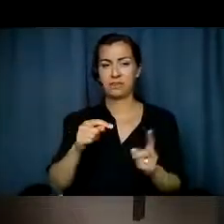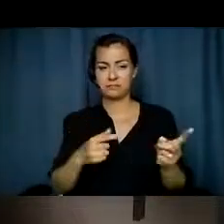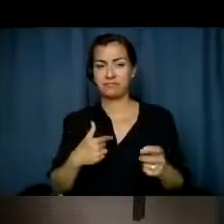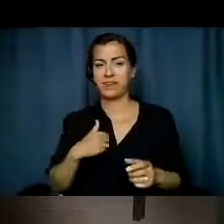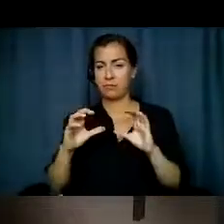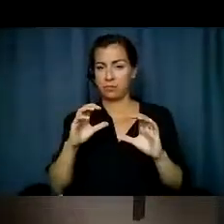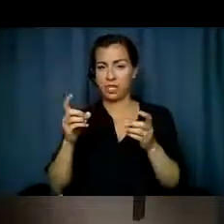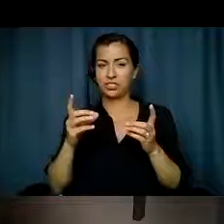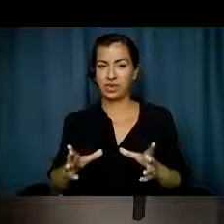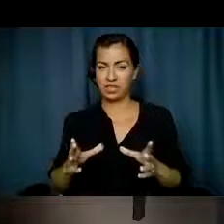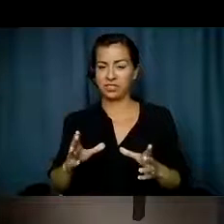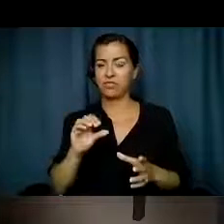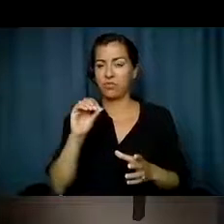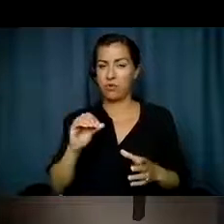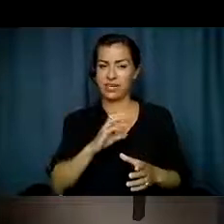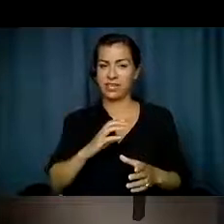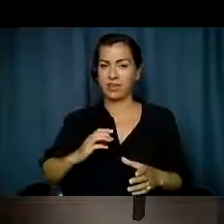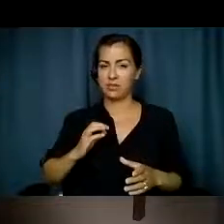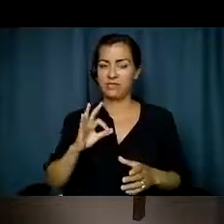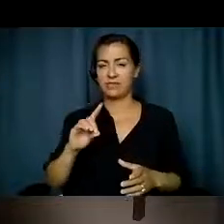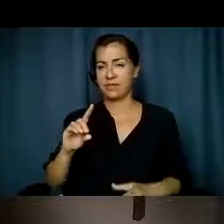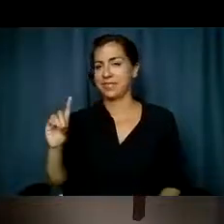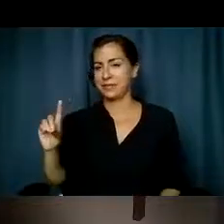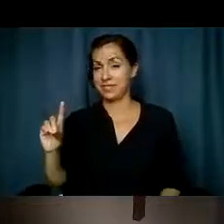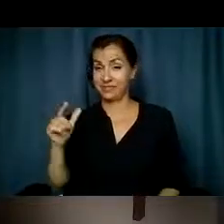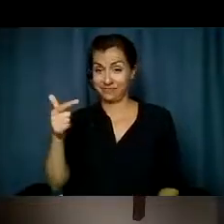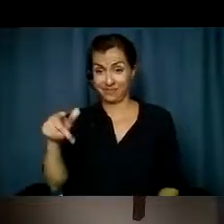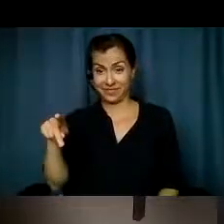So Phil, here on this page I wrote out our mission, the mission of the council,